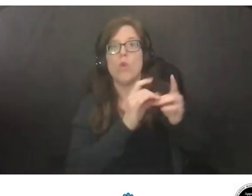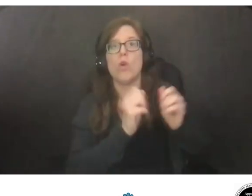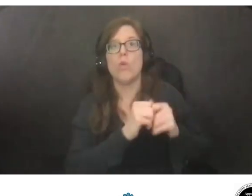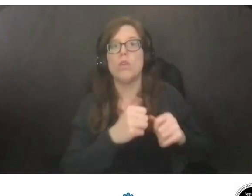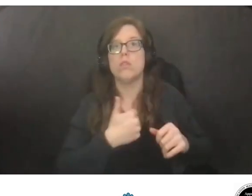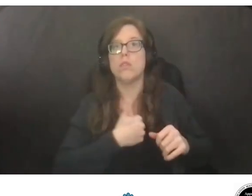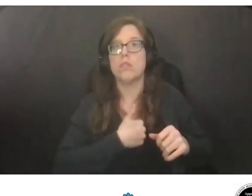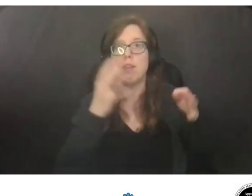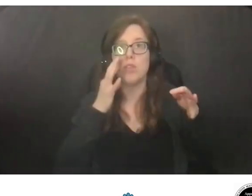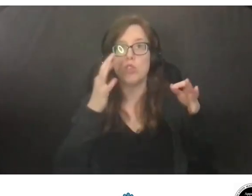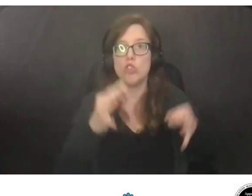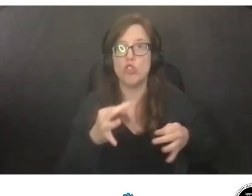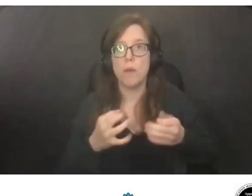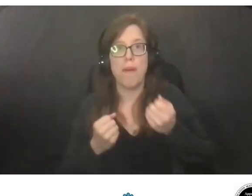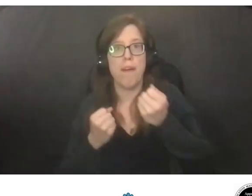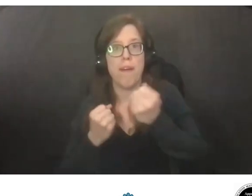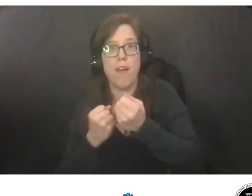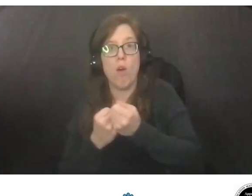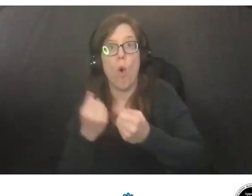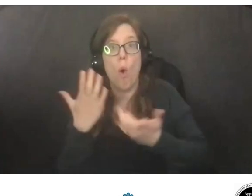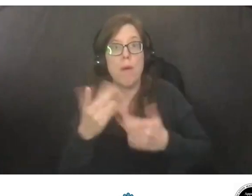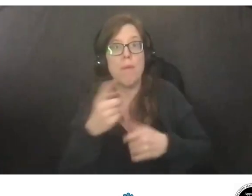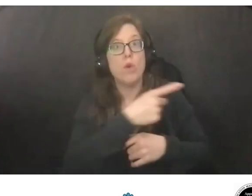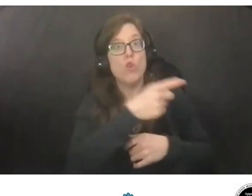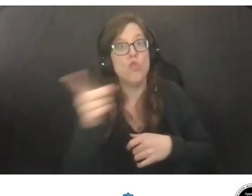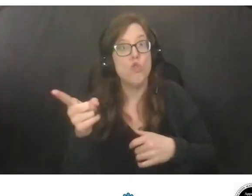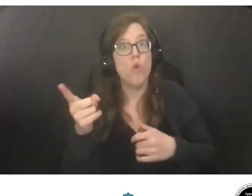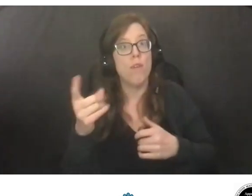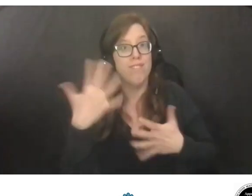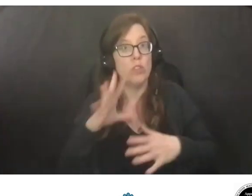and Advocacy, or ways that you have supported these things?